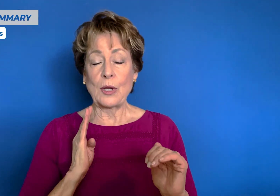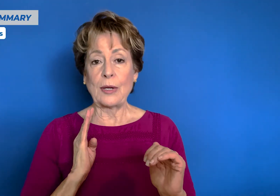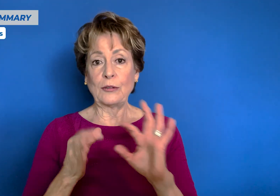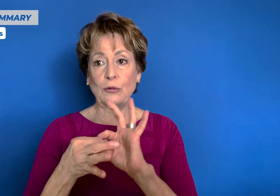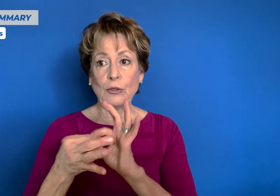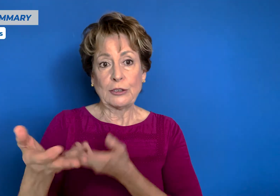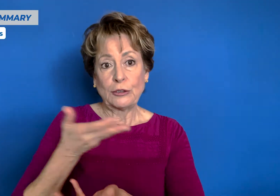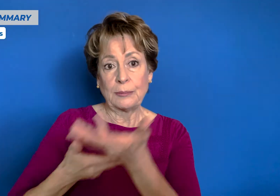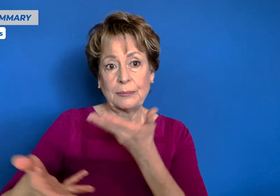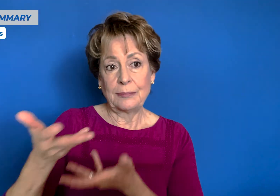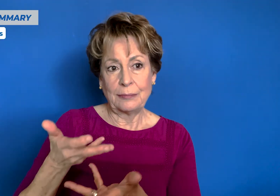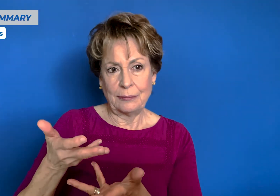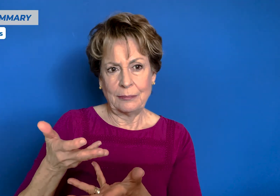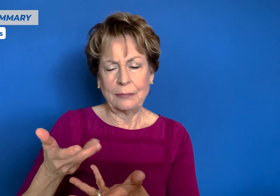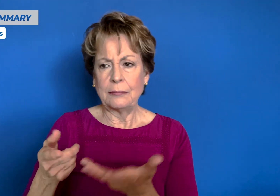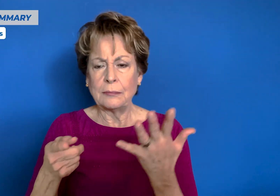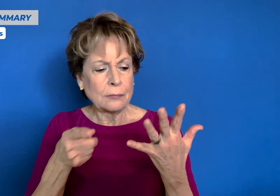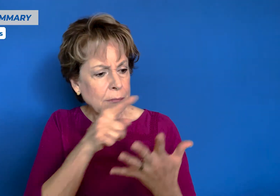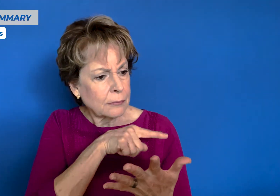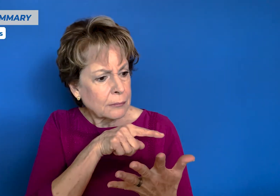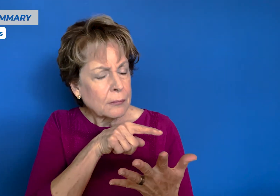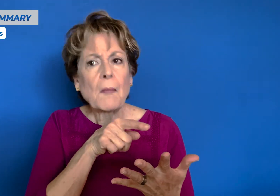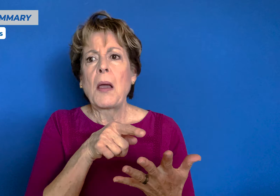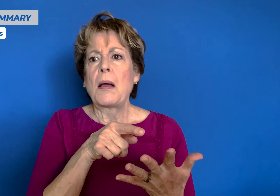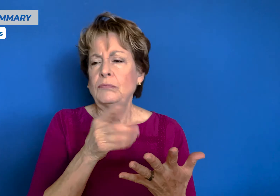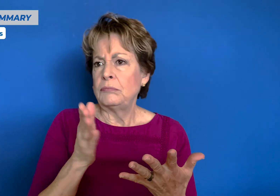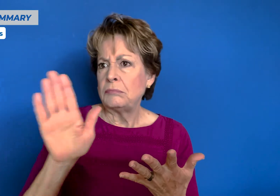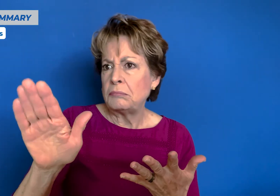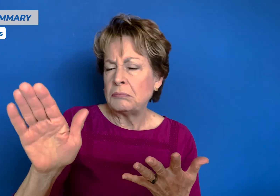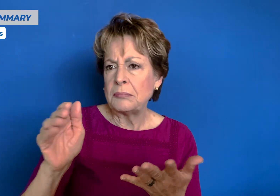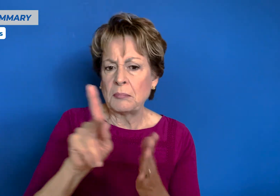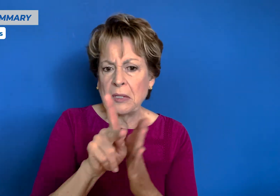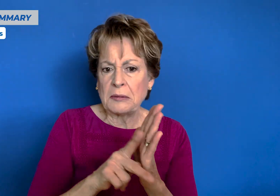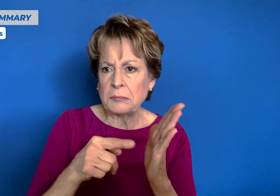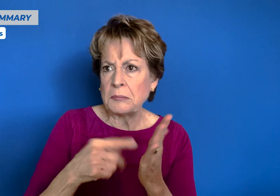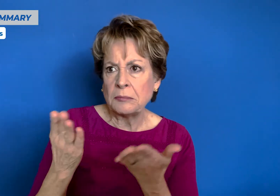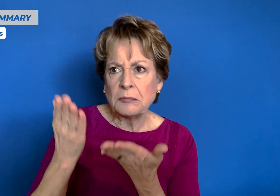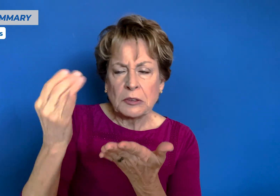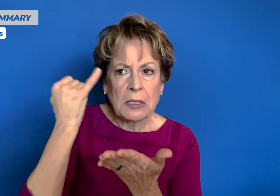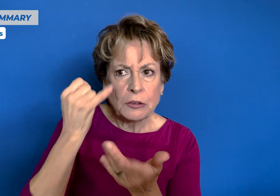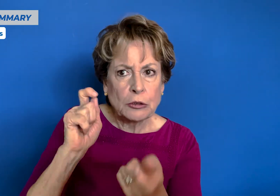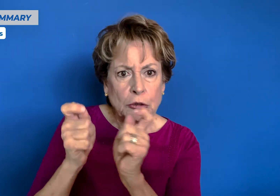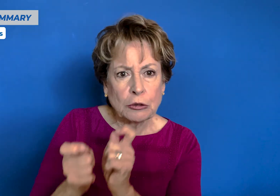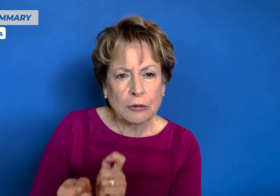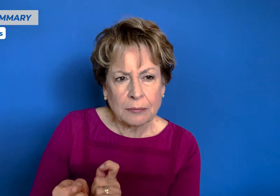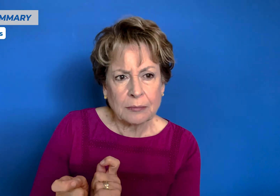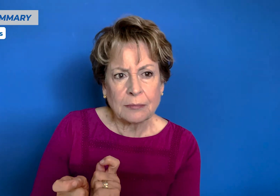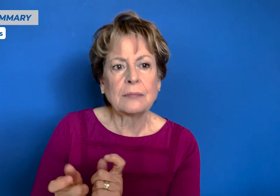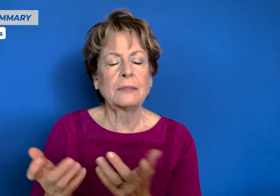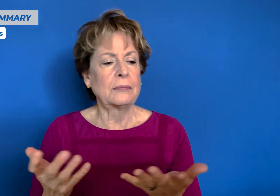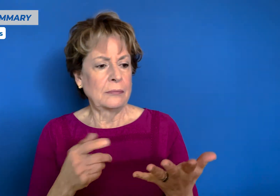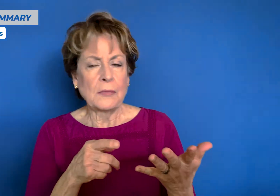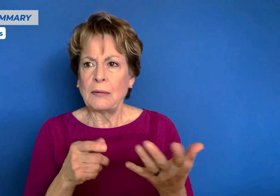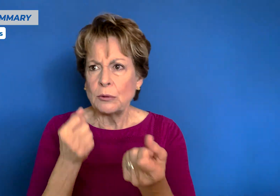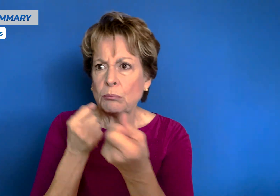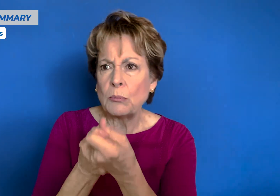Here are the key items under “Board Relations”. Review and make policy proposals to the Board.